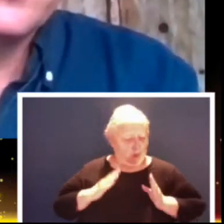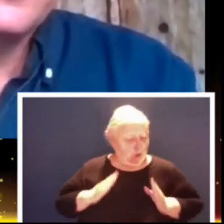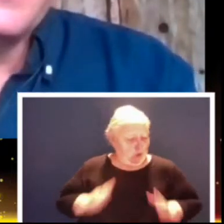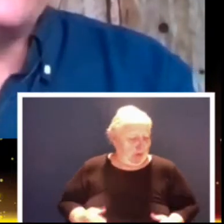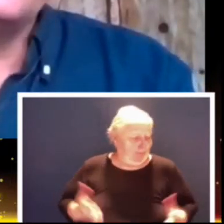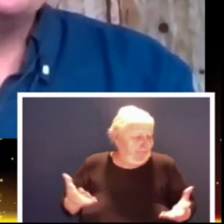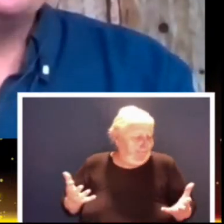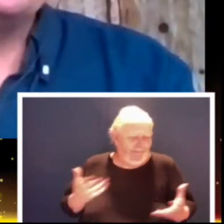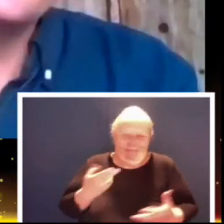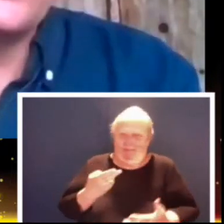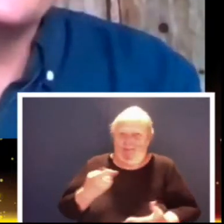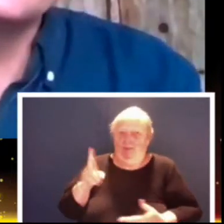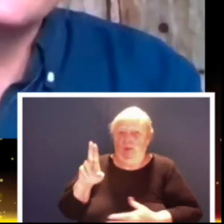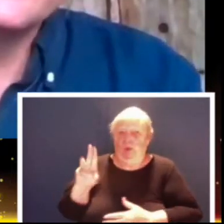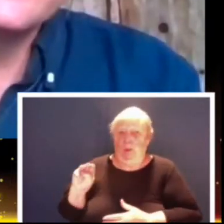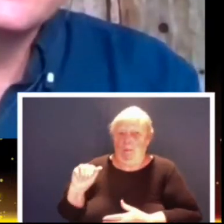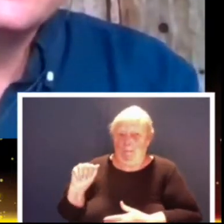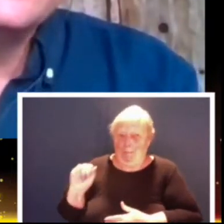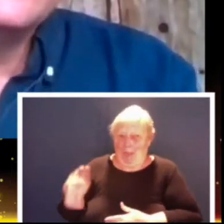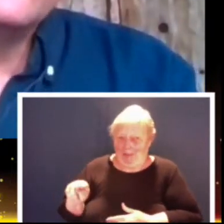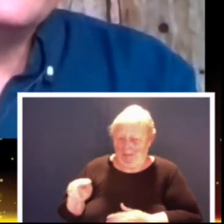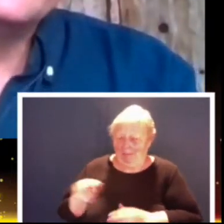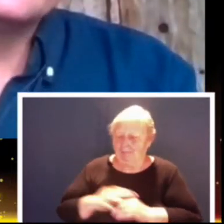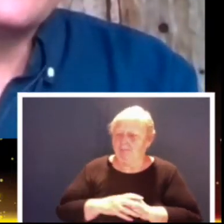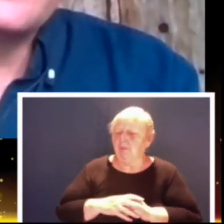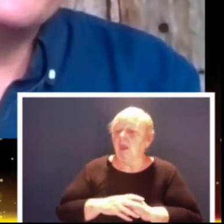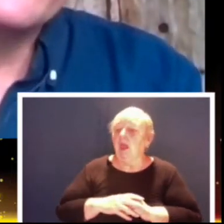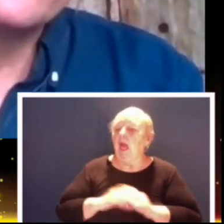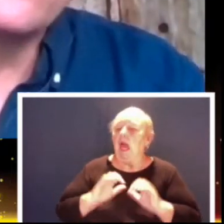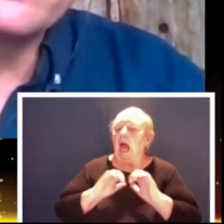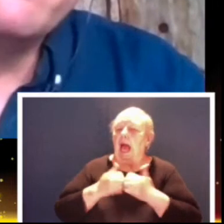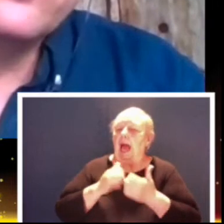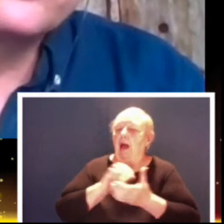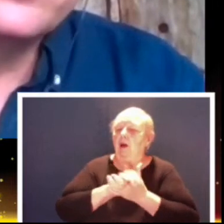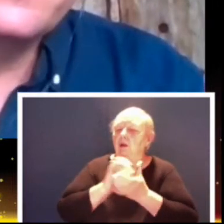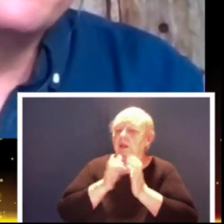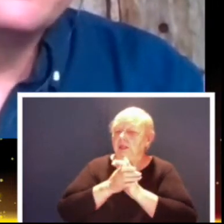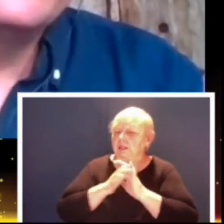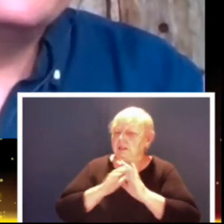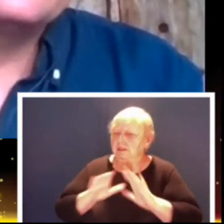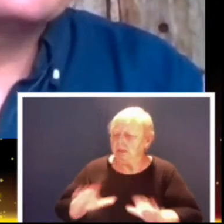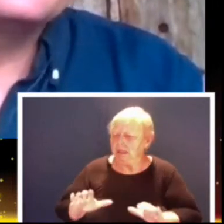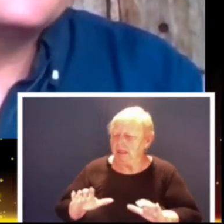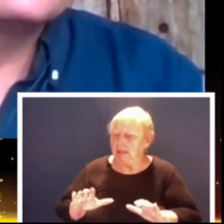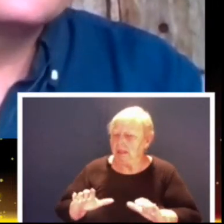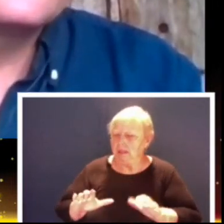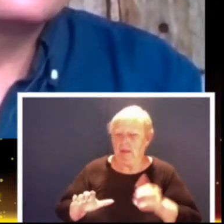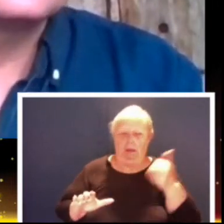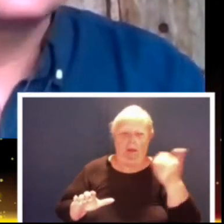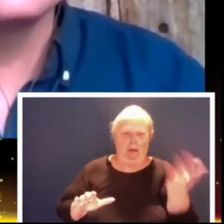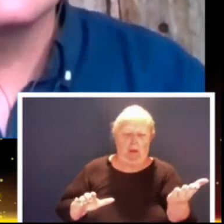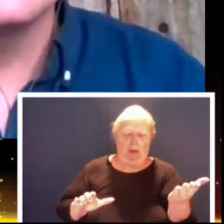How does peace coexist with times of strong emotion and does it potentially go together